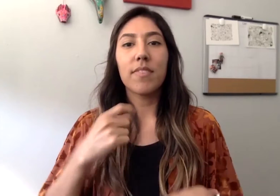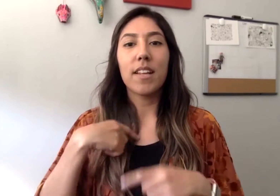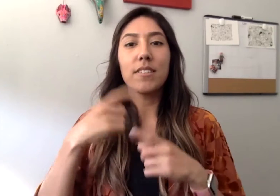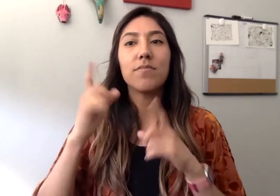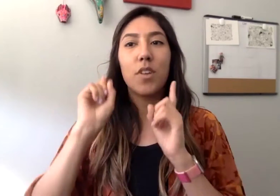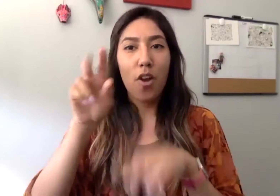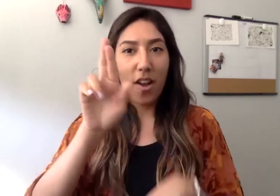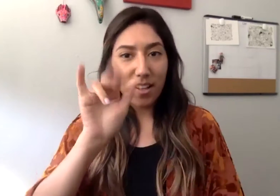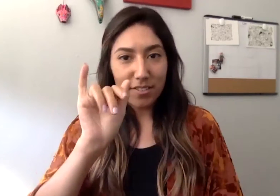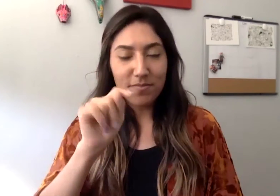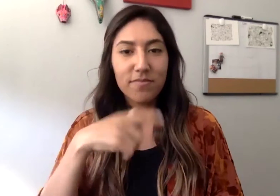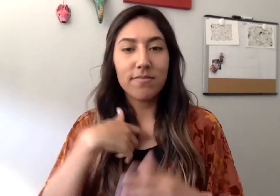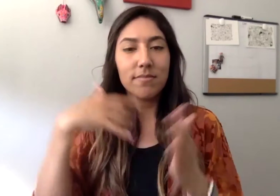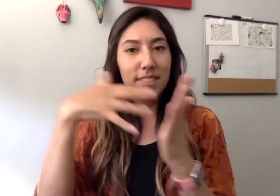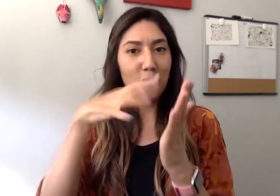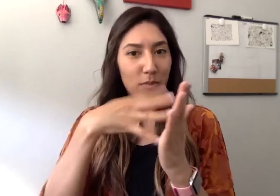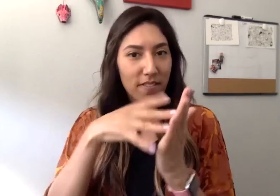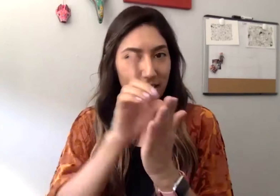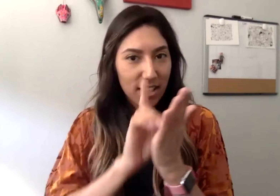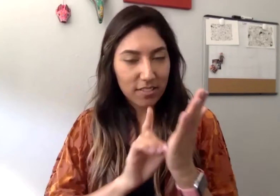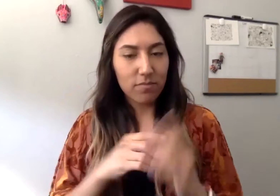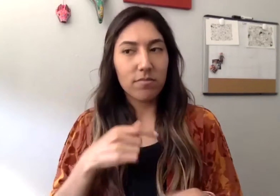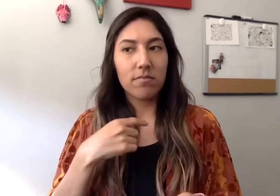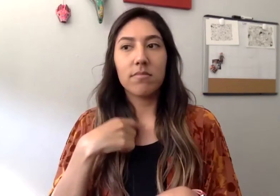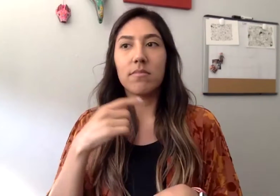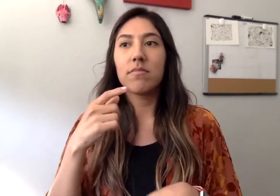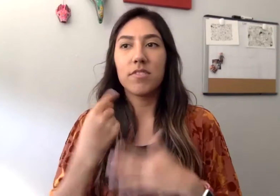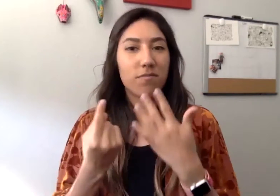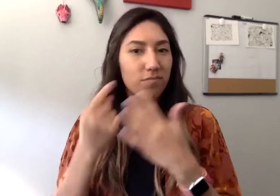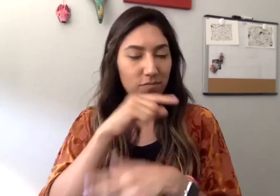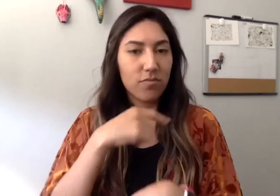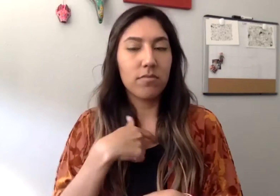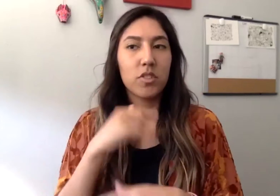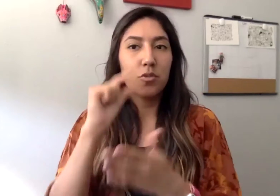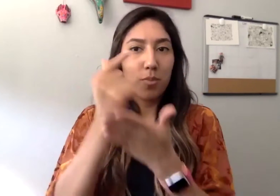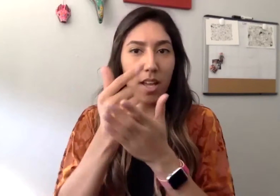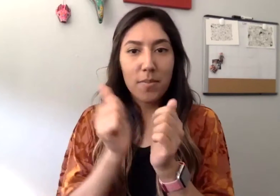throughout my life. I studied graphic design at the